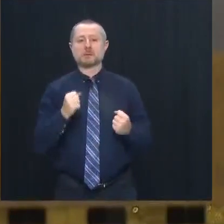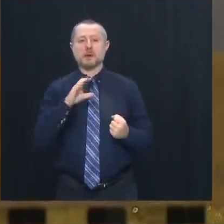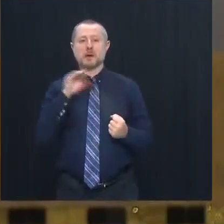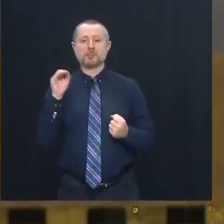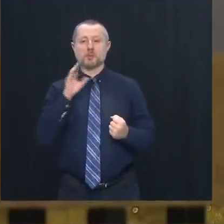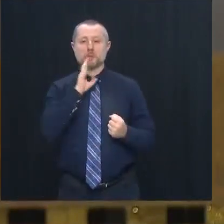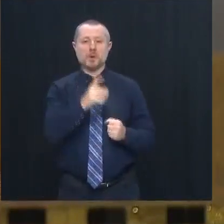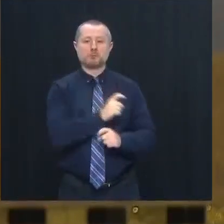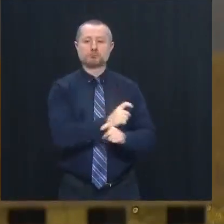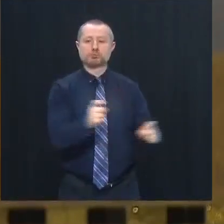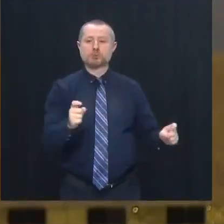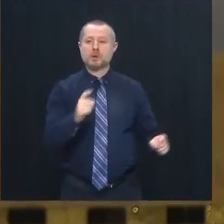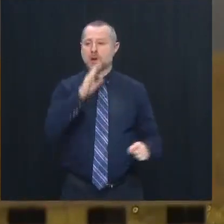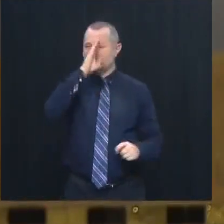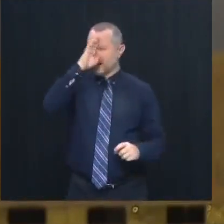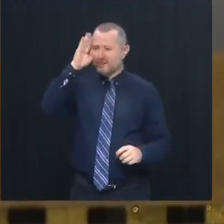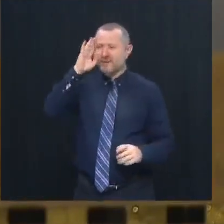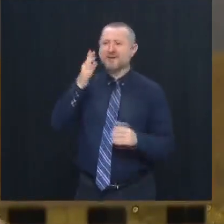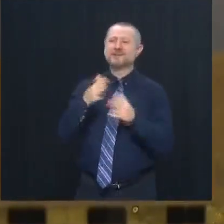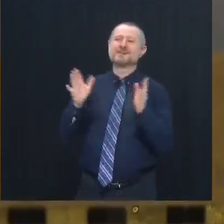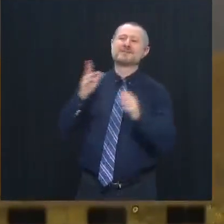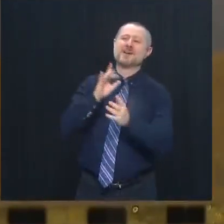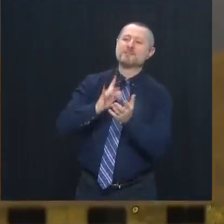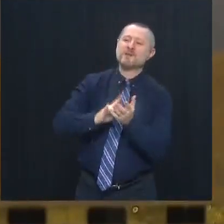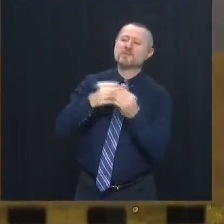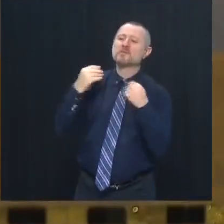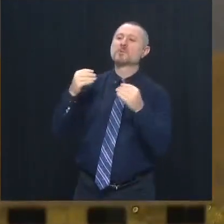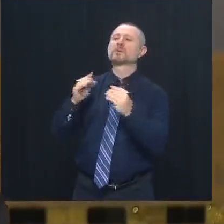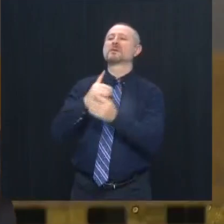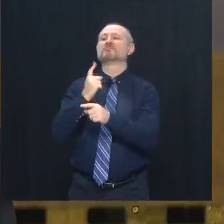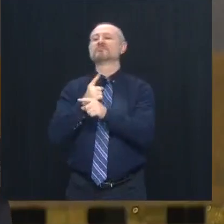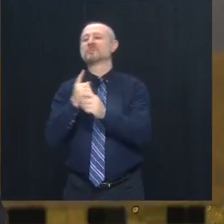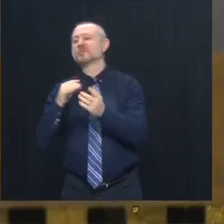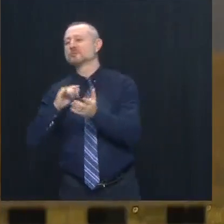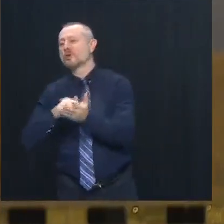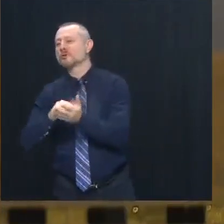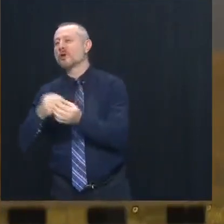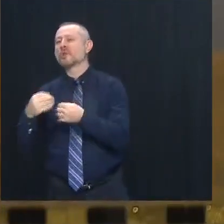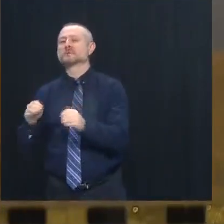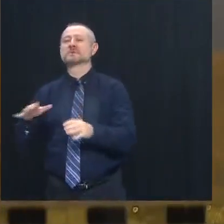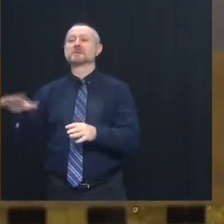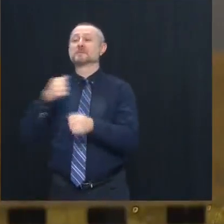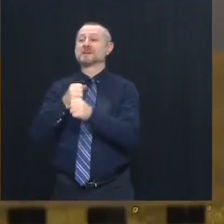AND THEIR PLAN BASICALLY HAS PRIVATE HEALTH CARE COMPANIES ADMINISTER THE VACCINE.